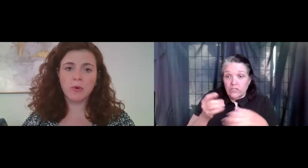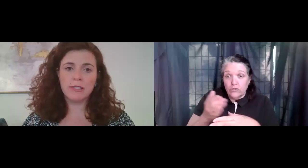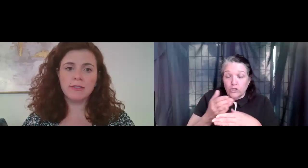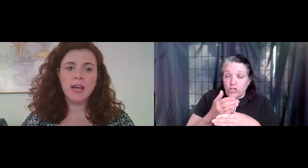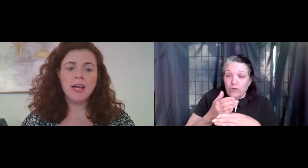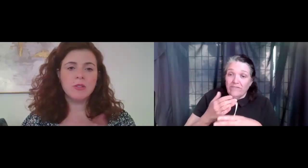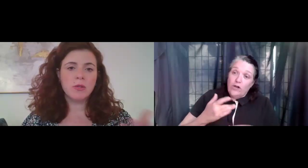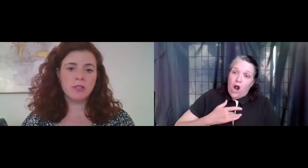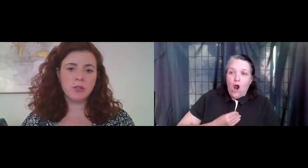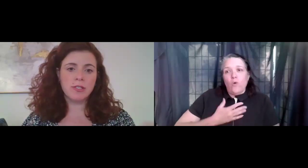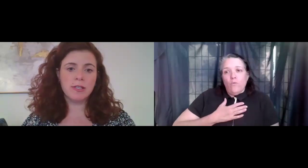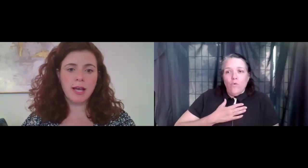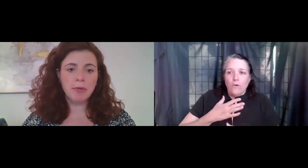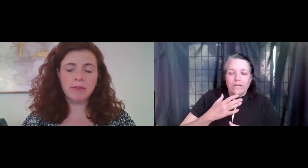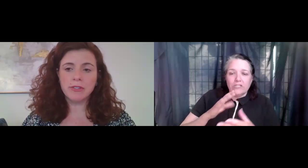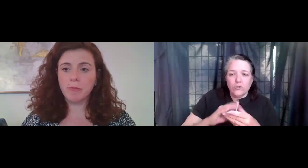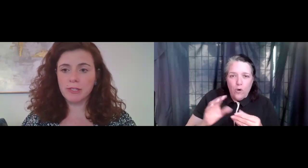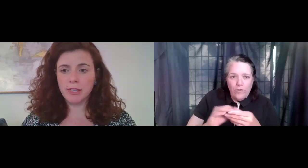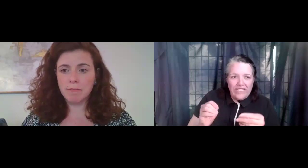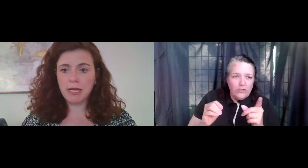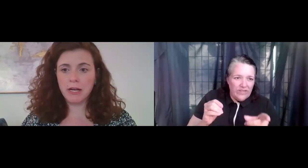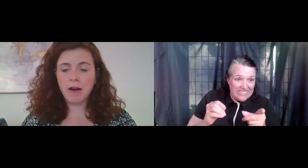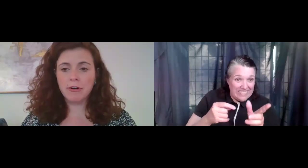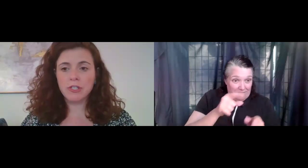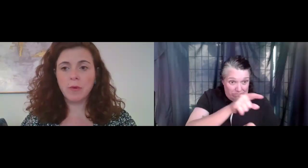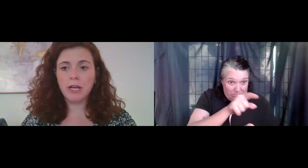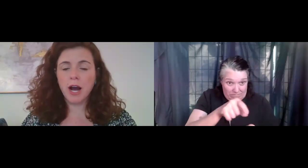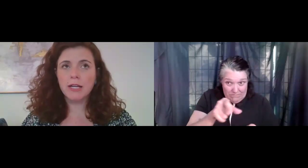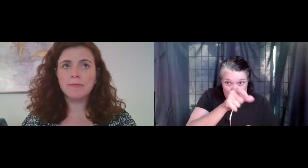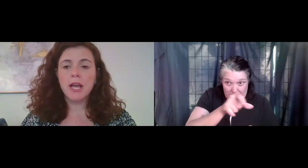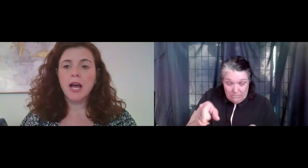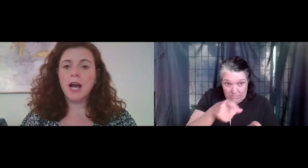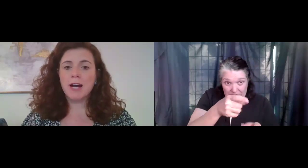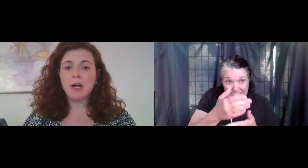stories and so this is just an example of some recent media coverage that we got.